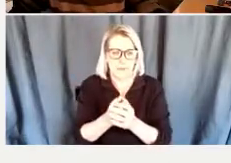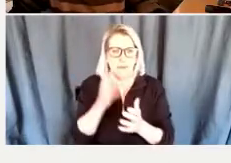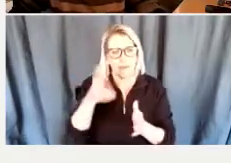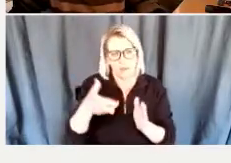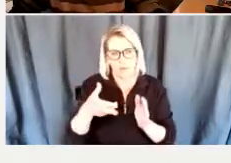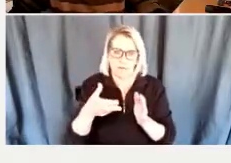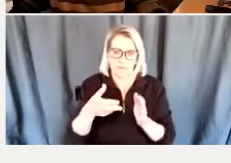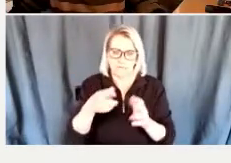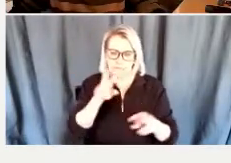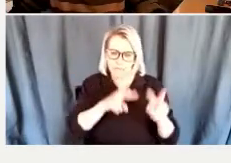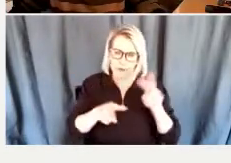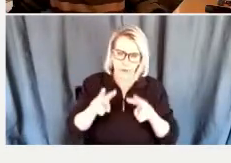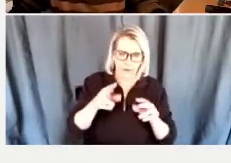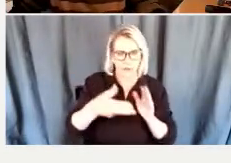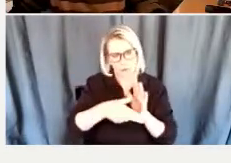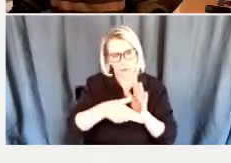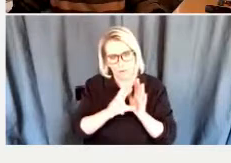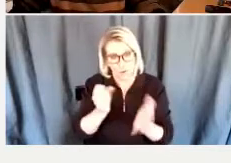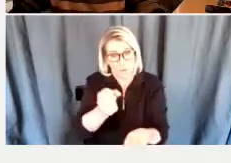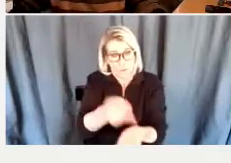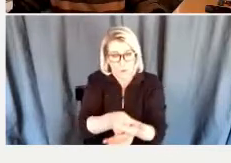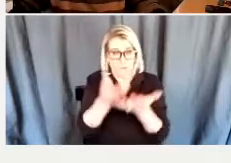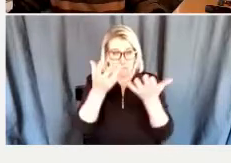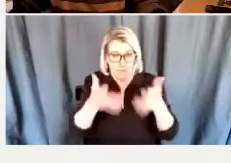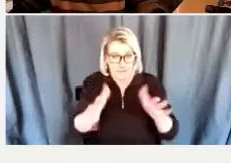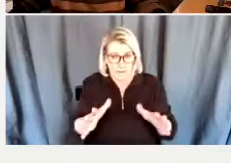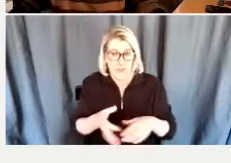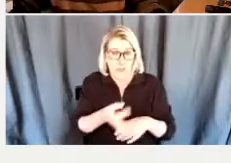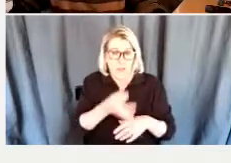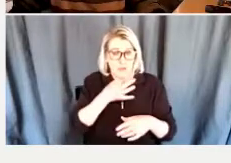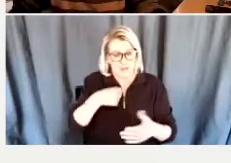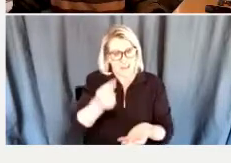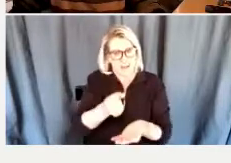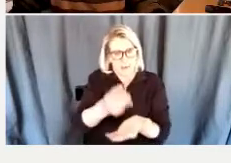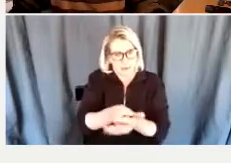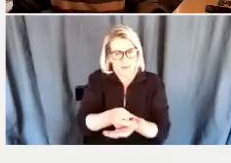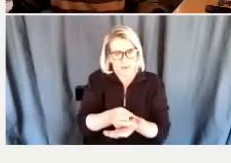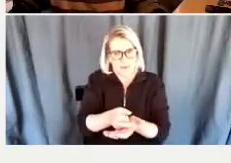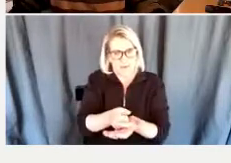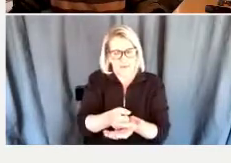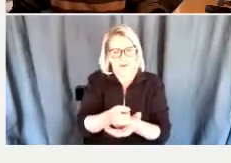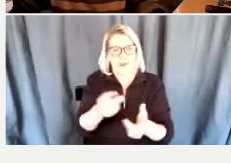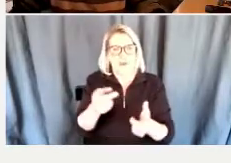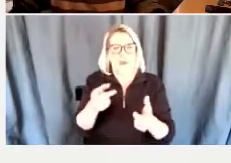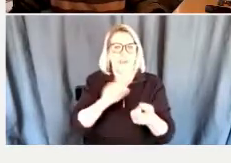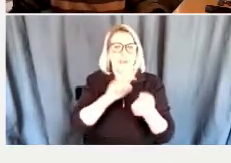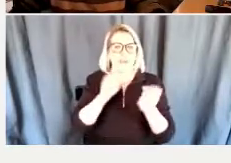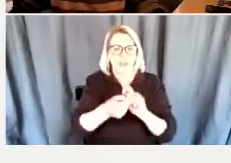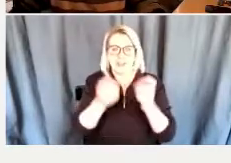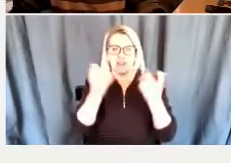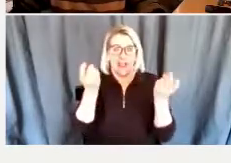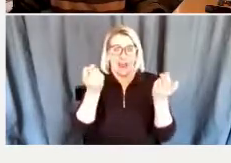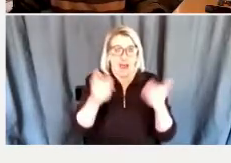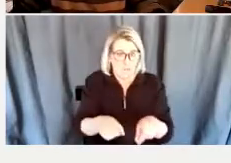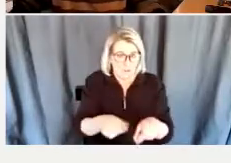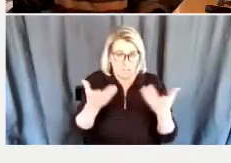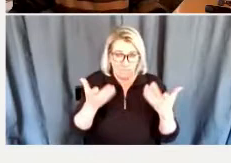going to approve that and as soon as I approved the changes that you made it is now alive.